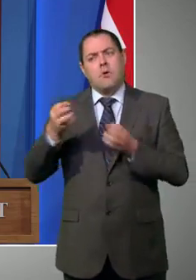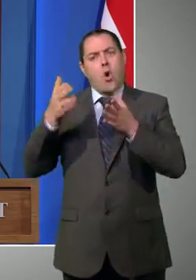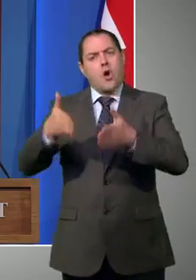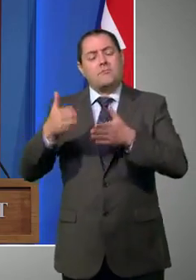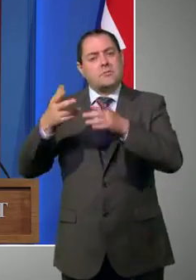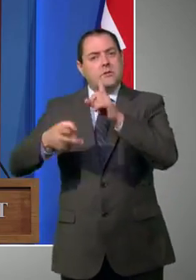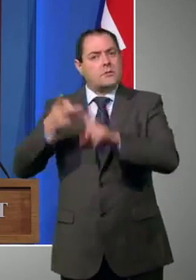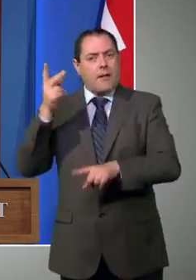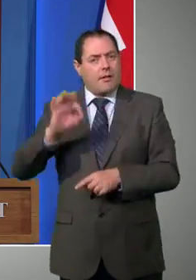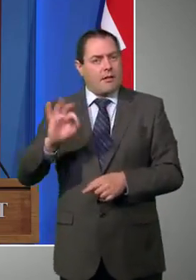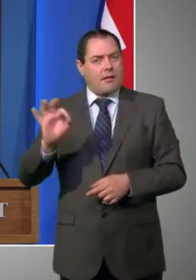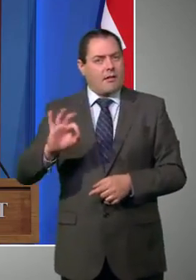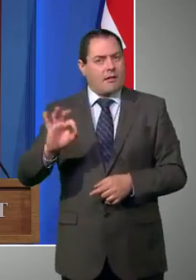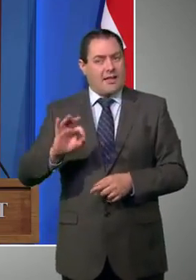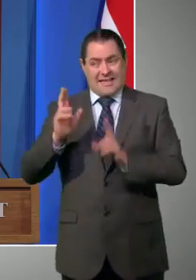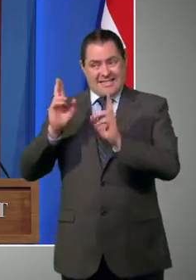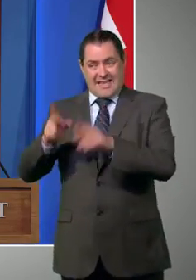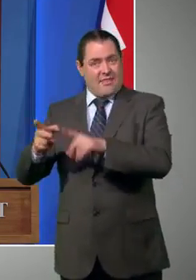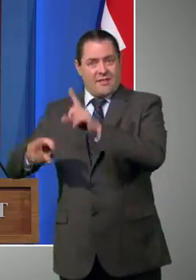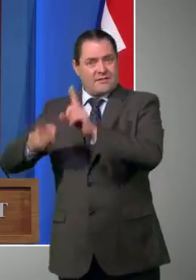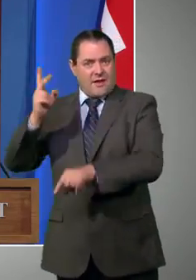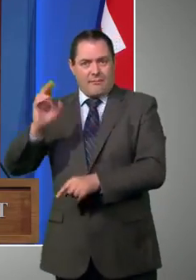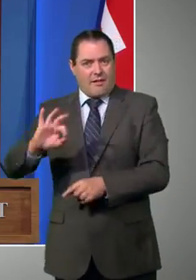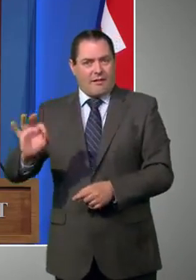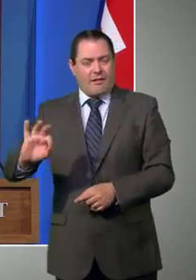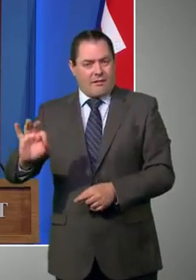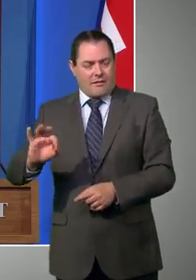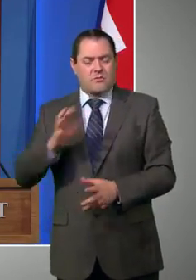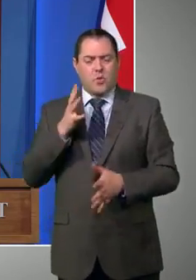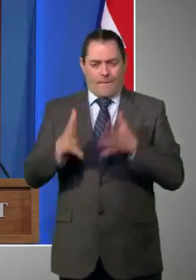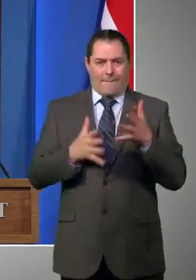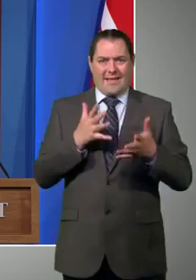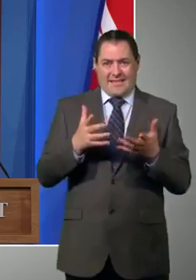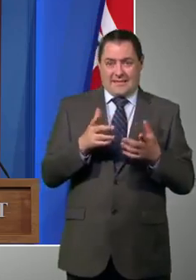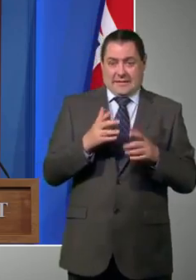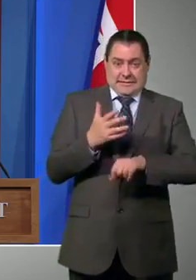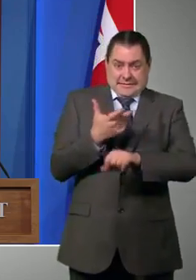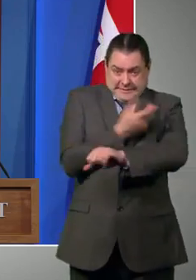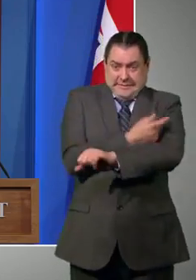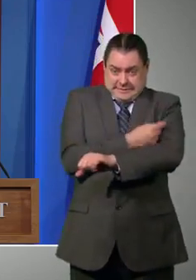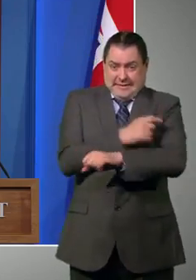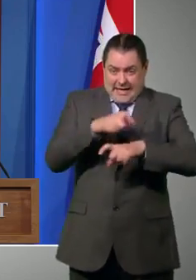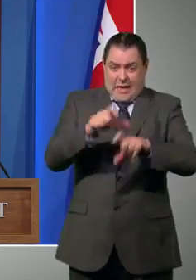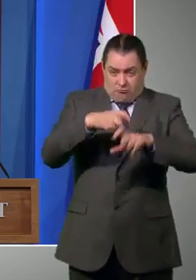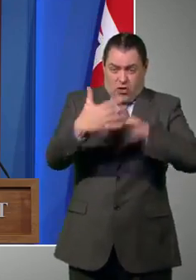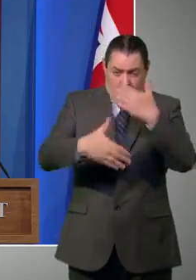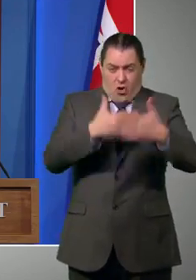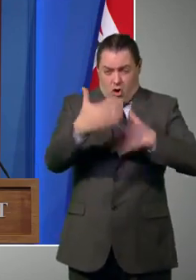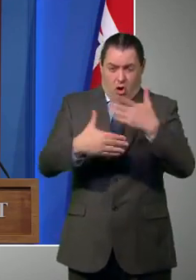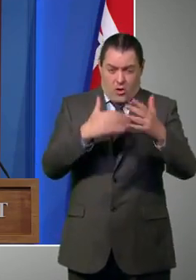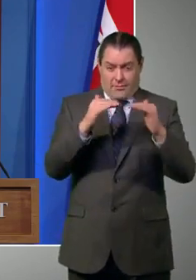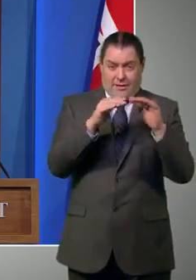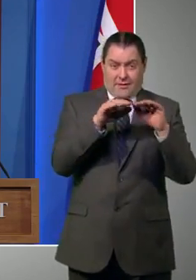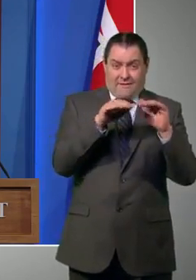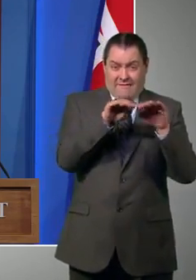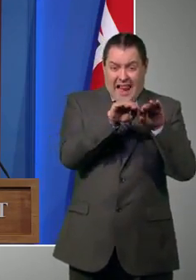message is there even if we can just hold it while the vaccination program gets rolled out, we stand a much better